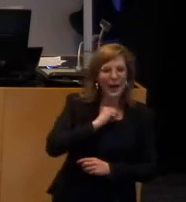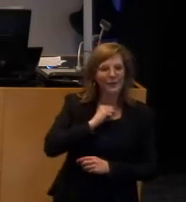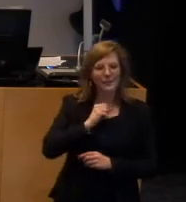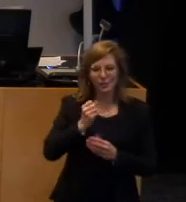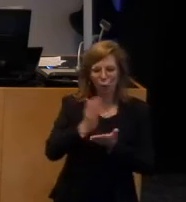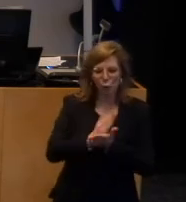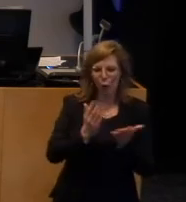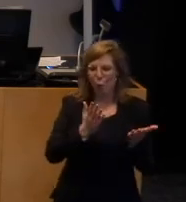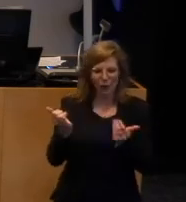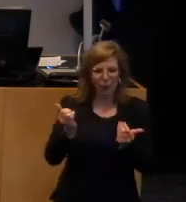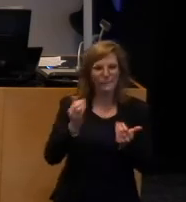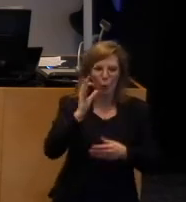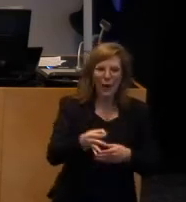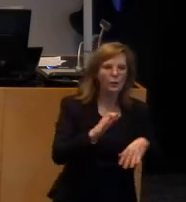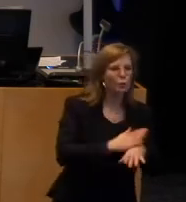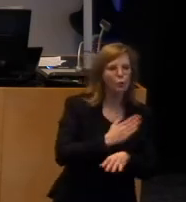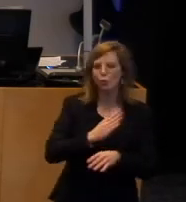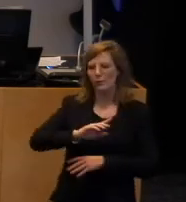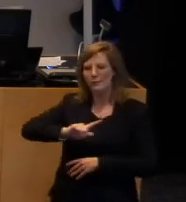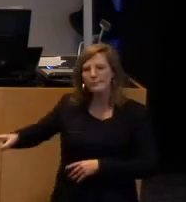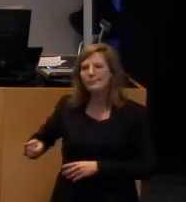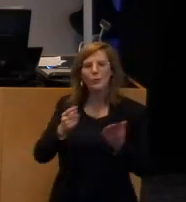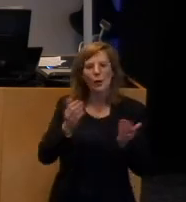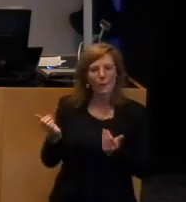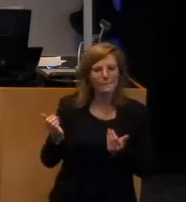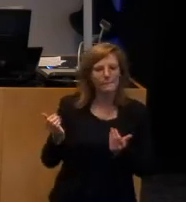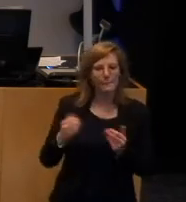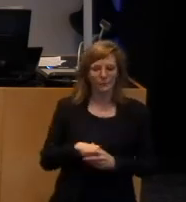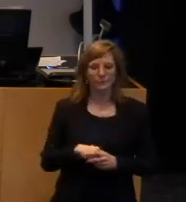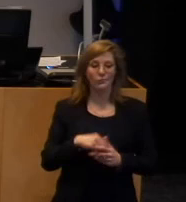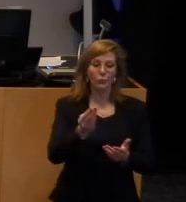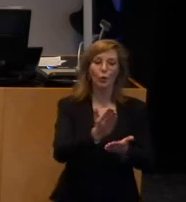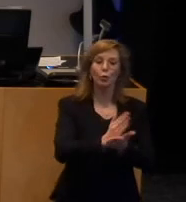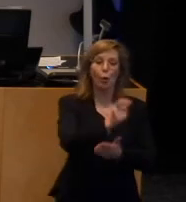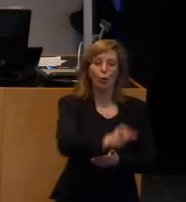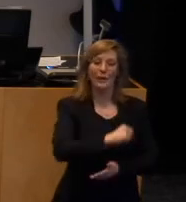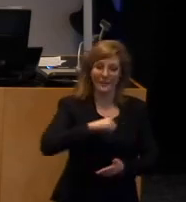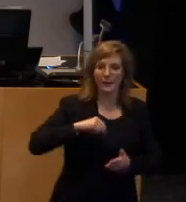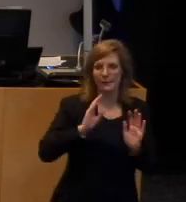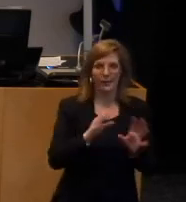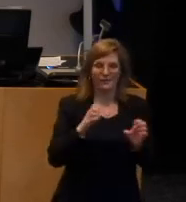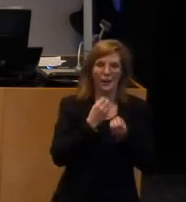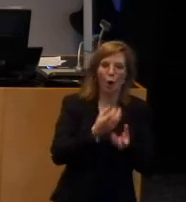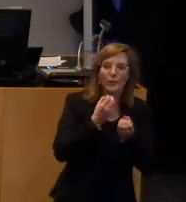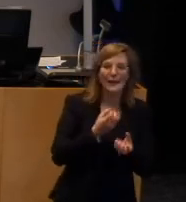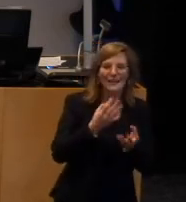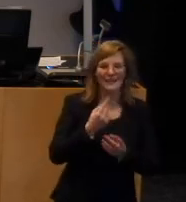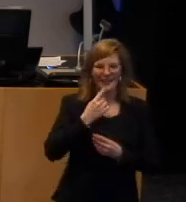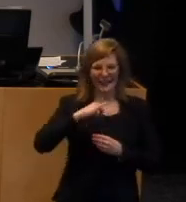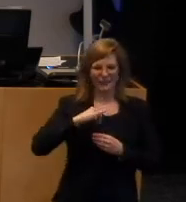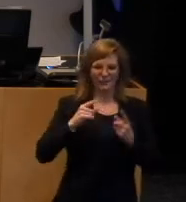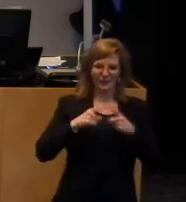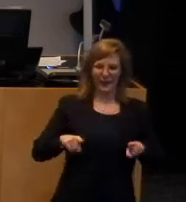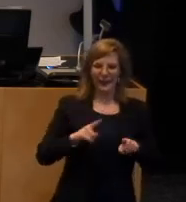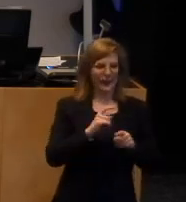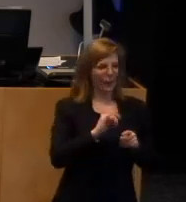and analysis of the explanations offered by the interpreters led to a distinction between triggers and motivations.